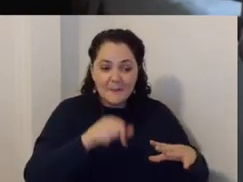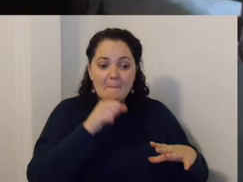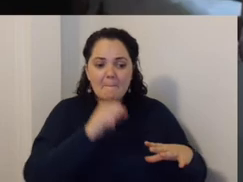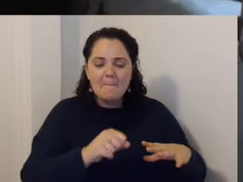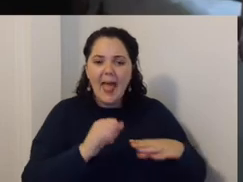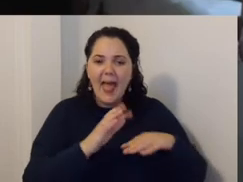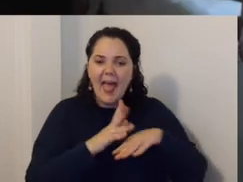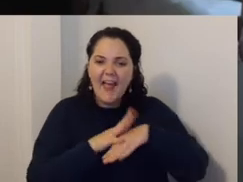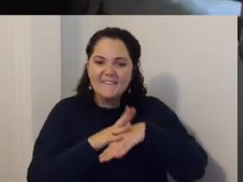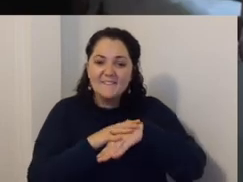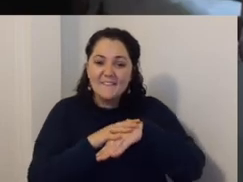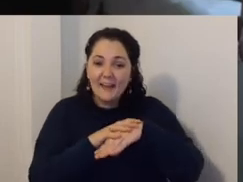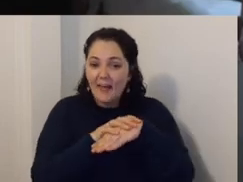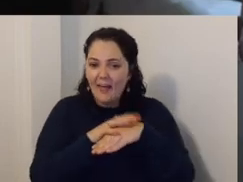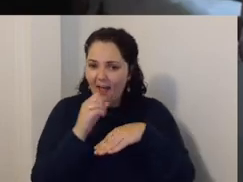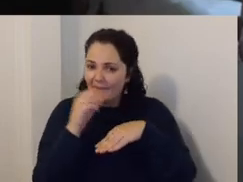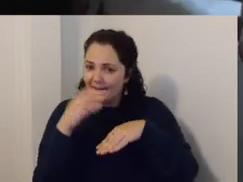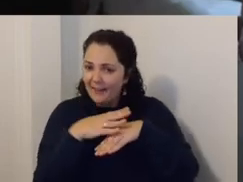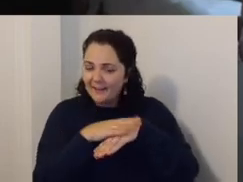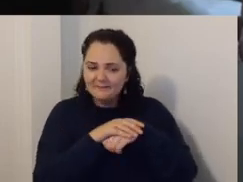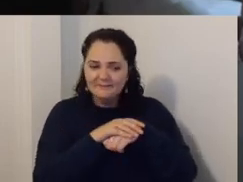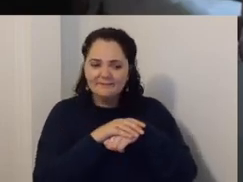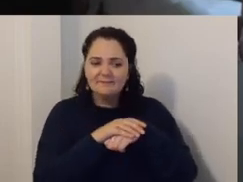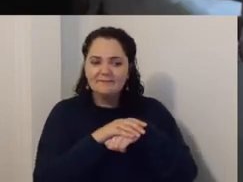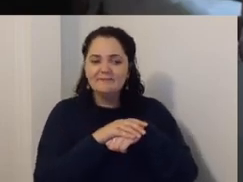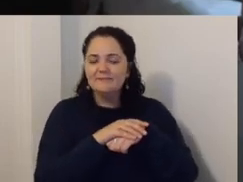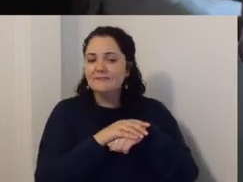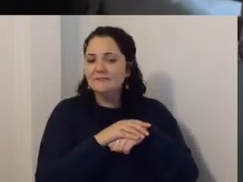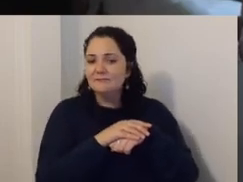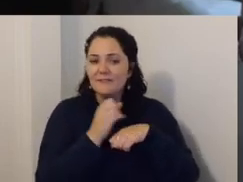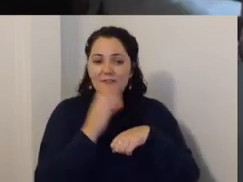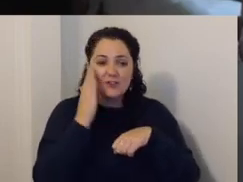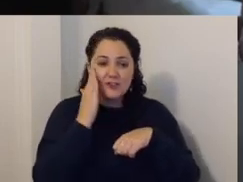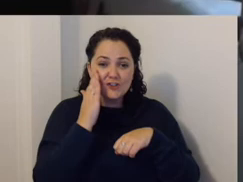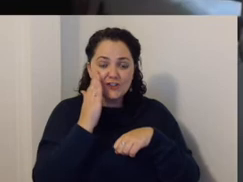shoulder, his ear, his forehead, his cheek there think also as you're looking at Rachel, think